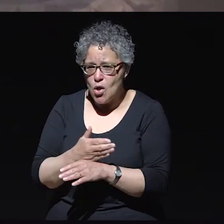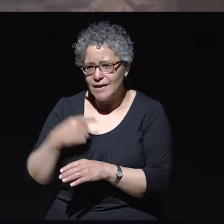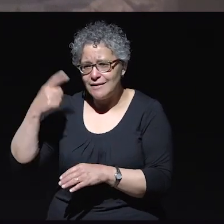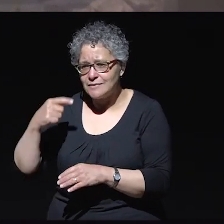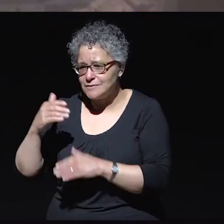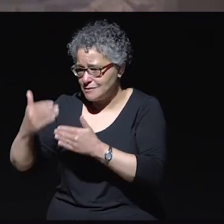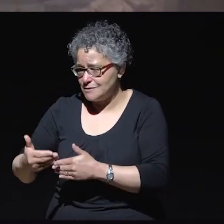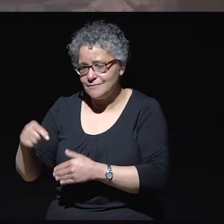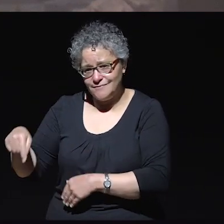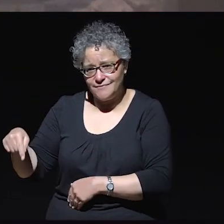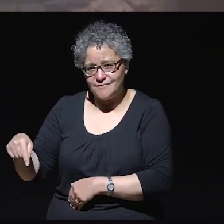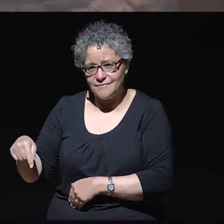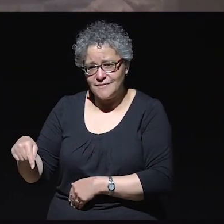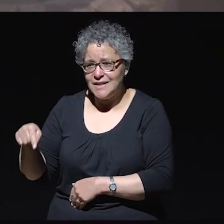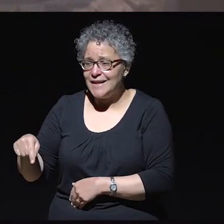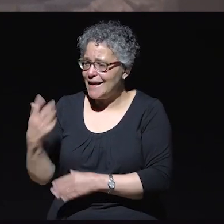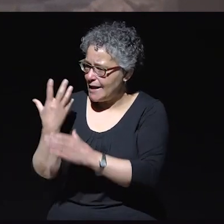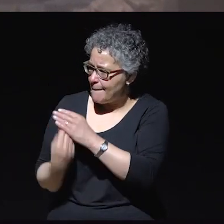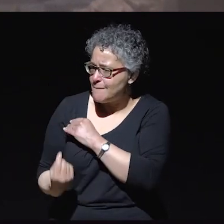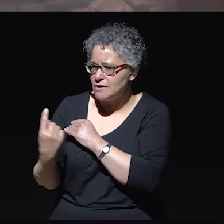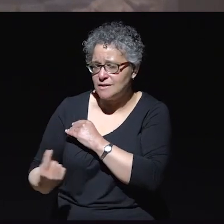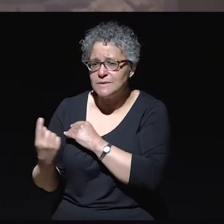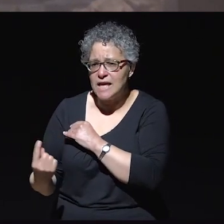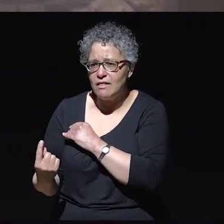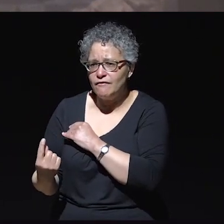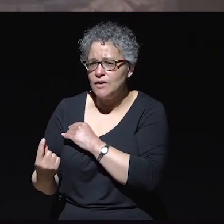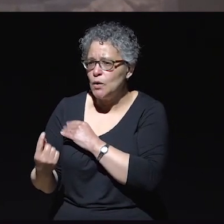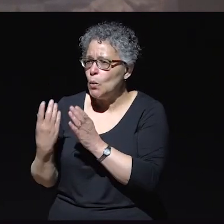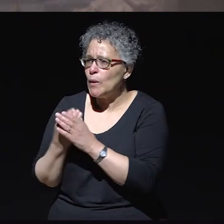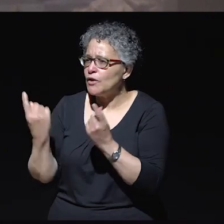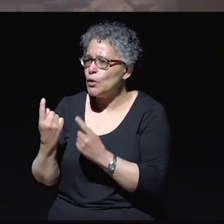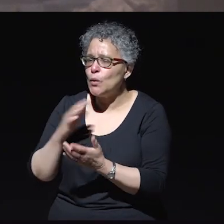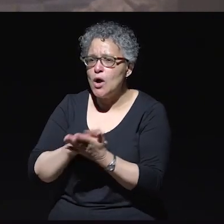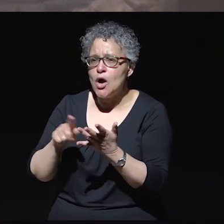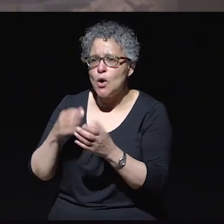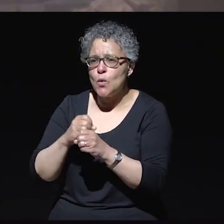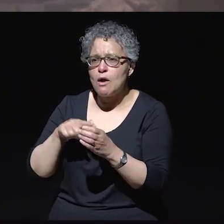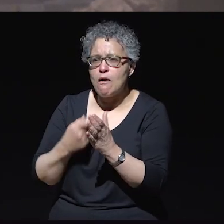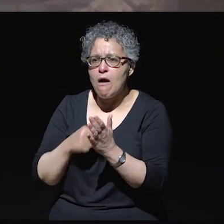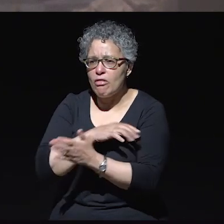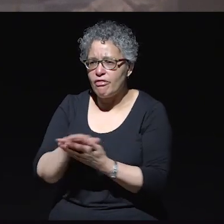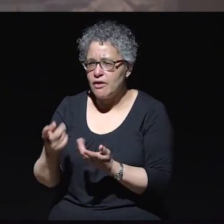and that is immersing himself in the circle of William Hogarth. We all think of Hogarth as the great satirist,